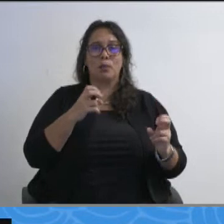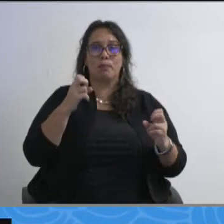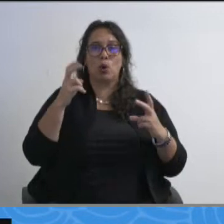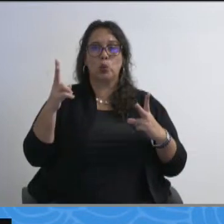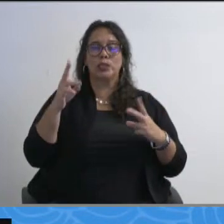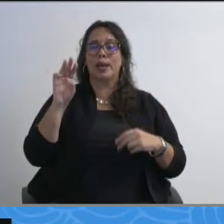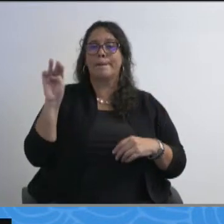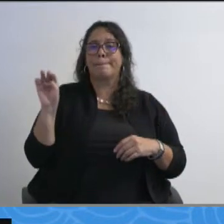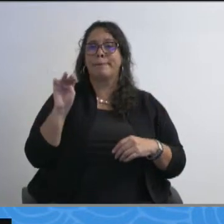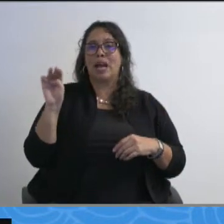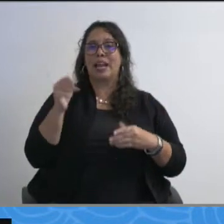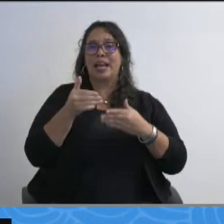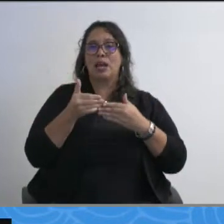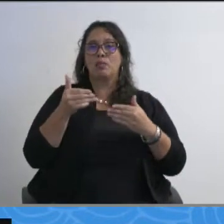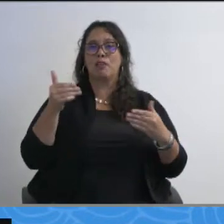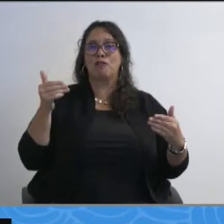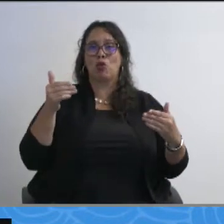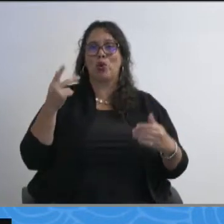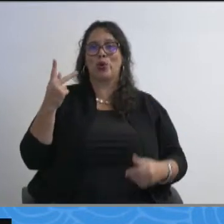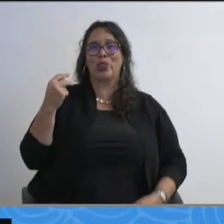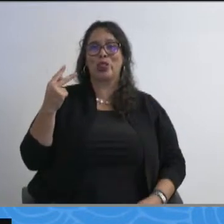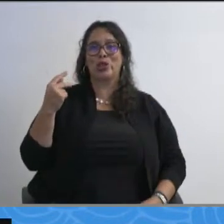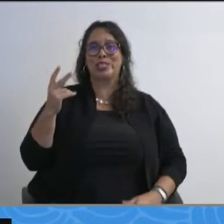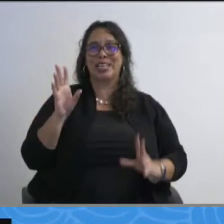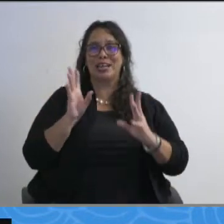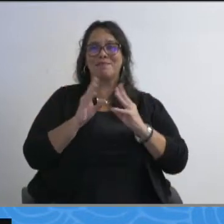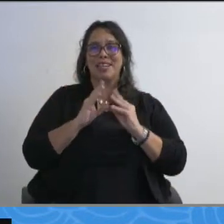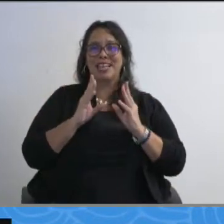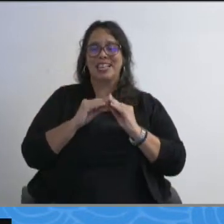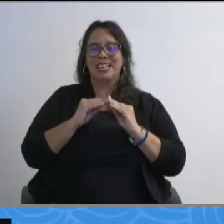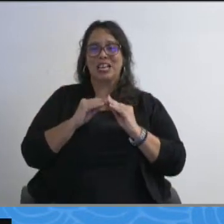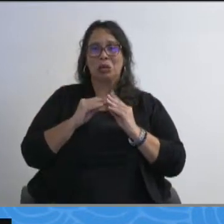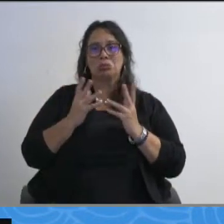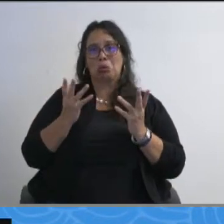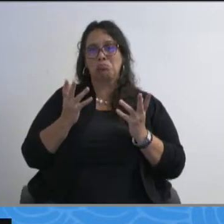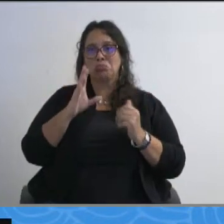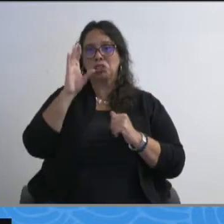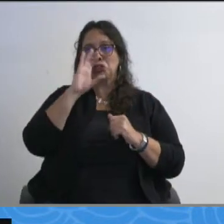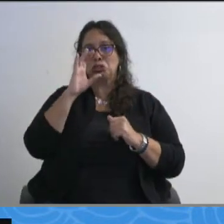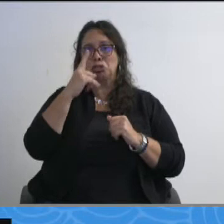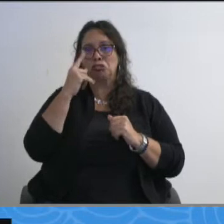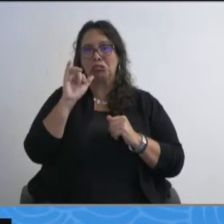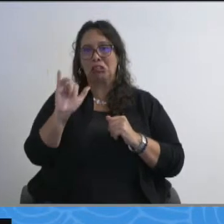before our Thursday meeting. So, you can look for that Monday afternoon.